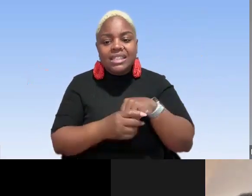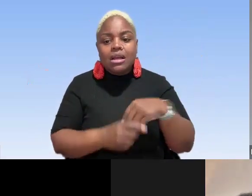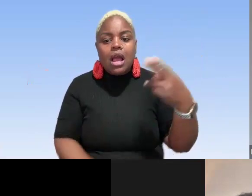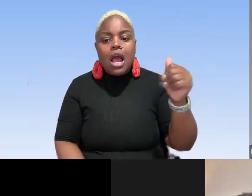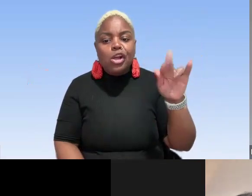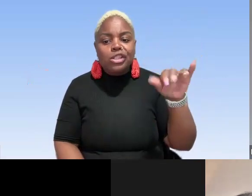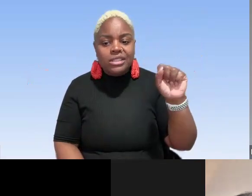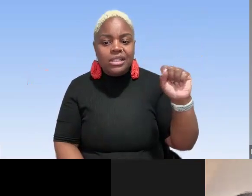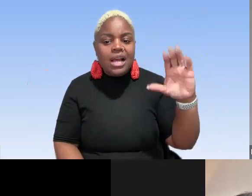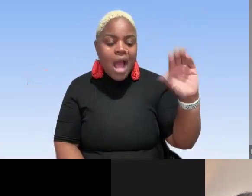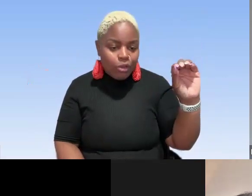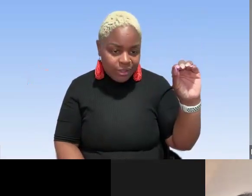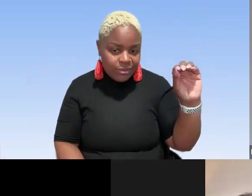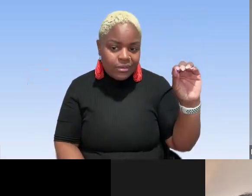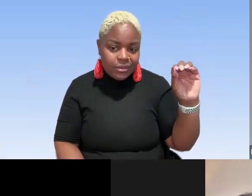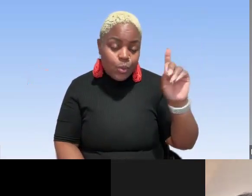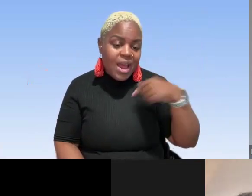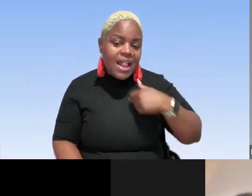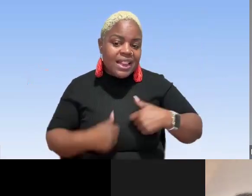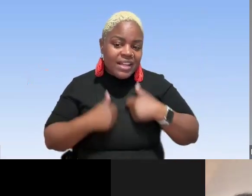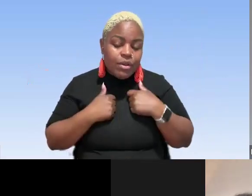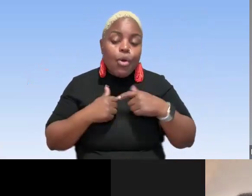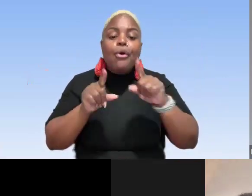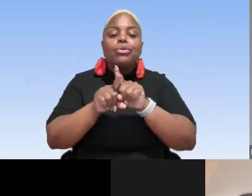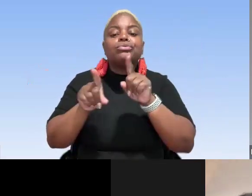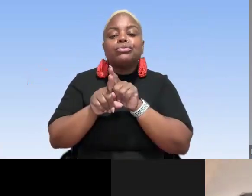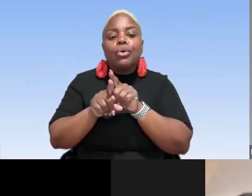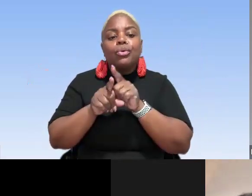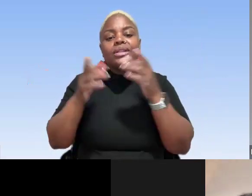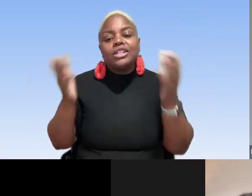And I'm also coming to you today in a body that is hurting.